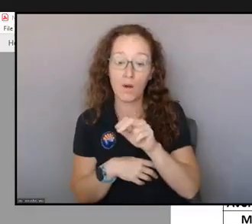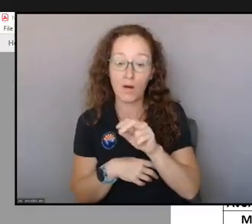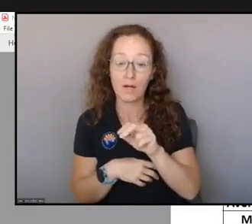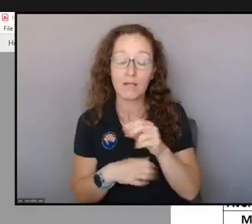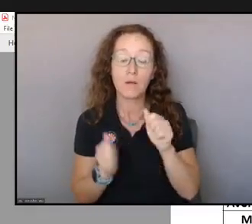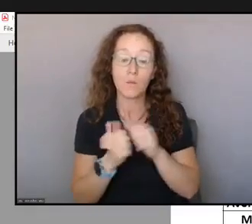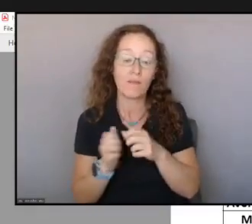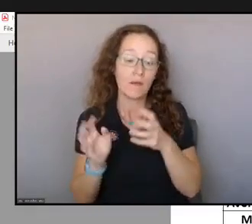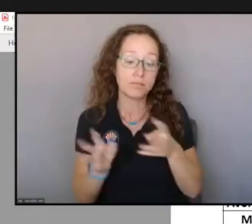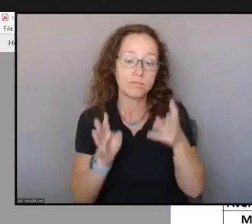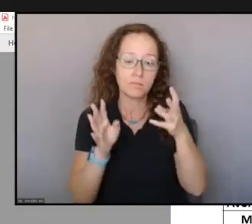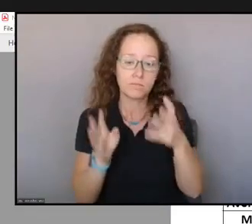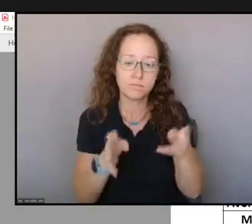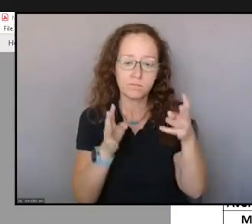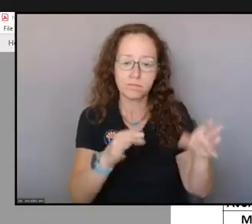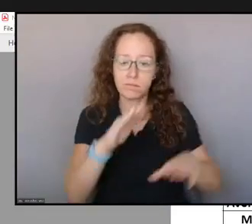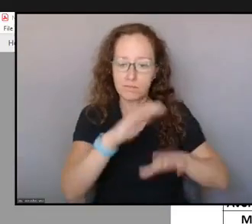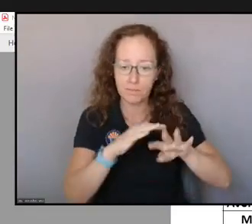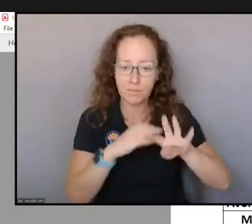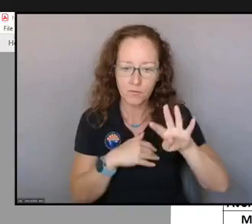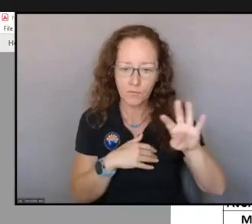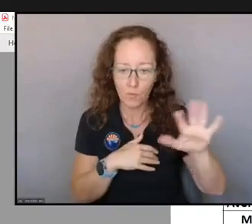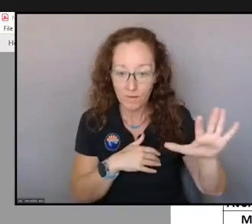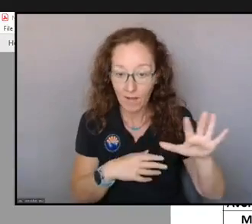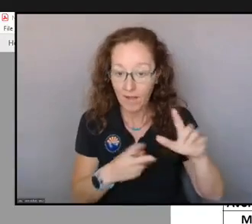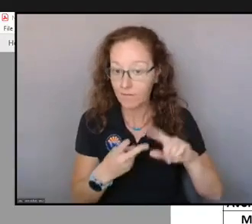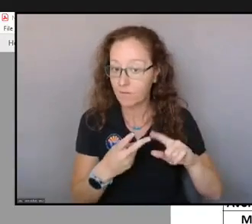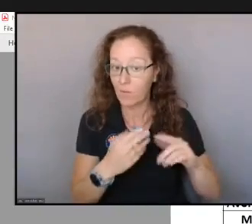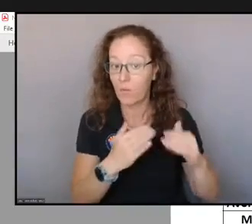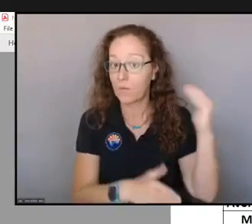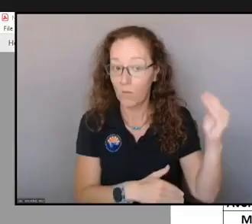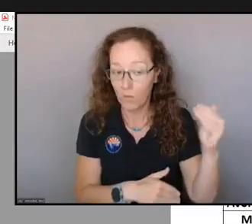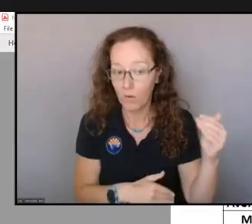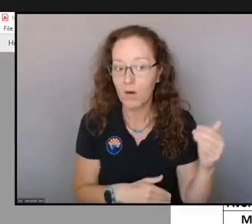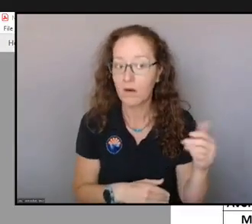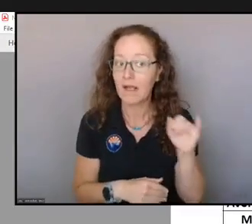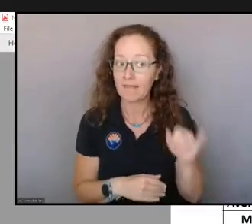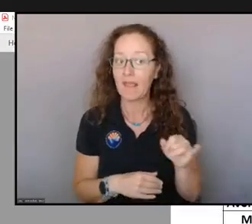BECAUSE THE WIND CAN BE A BIG, DRIVING FACTOR AS IT GETS ON TO THOSE FINE, DEAD FUELS.